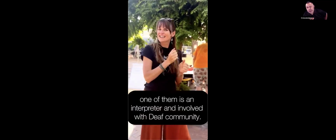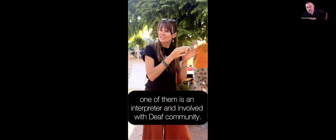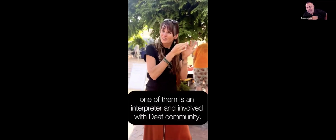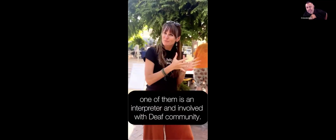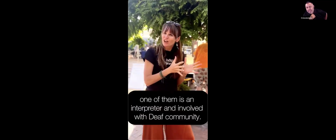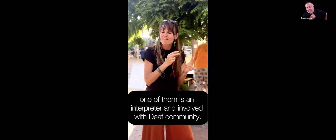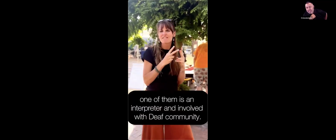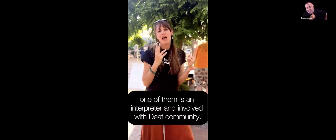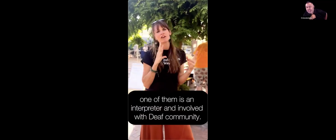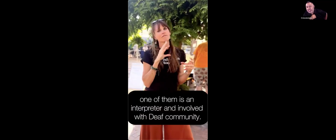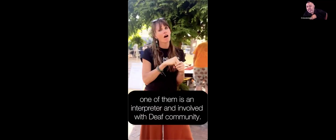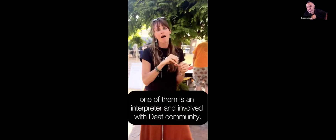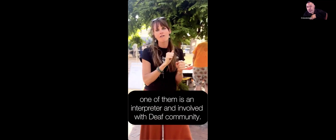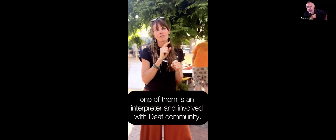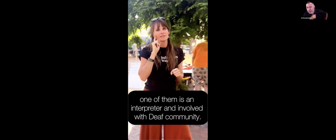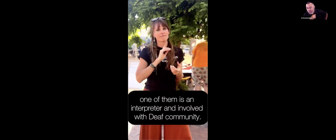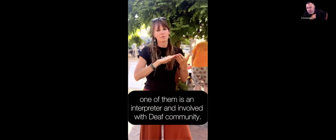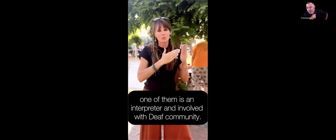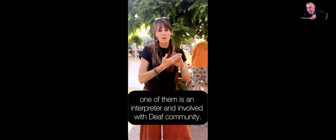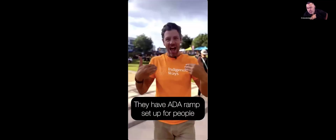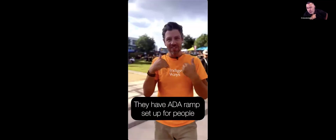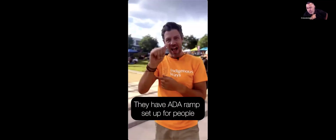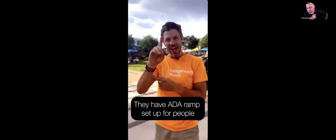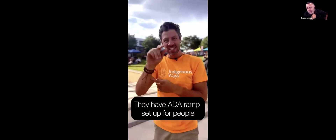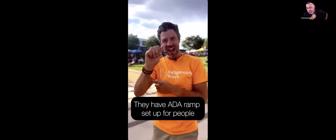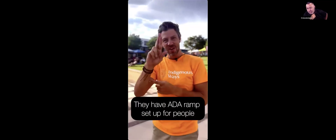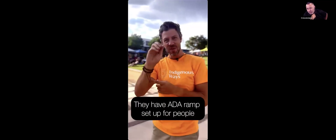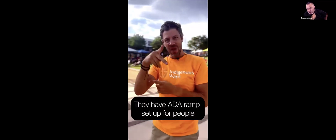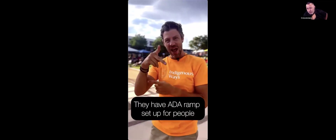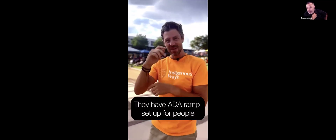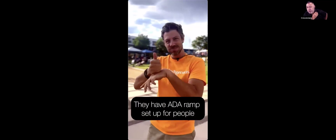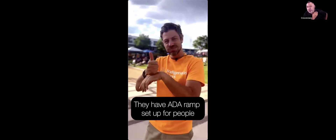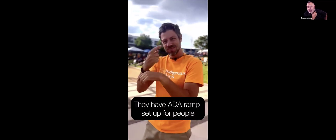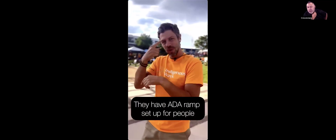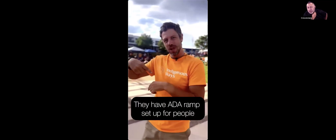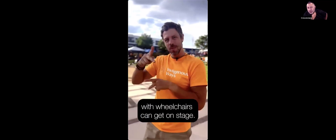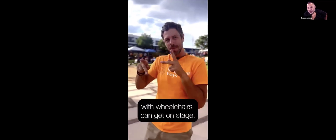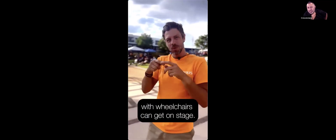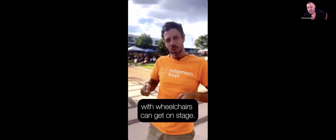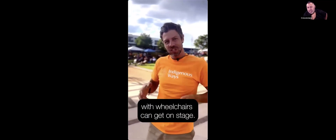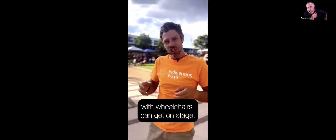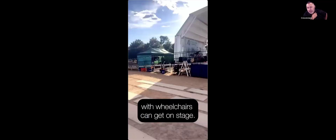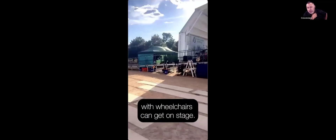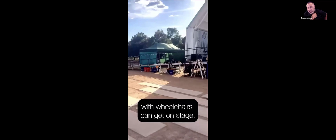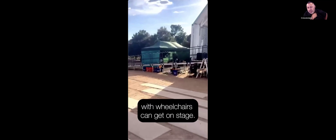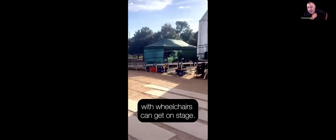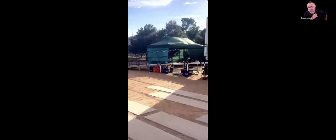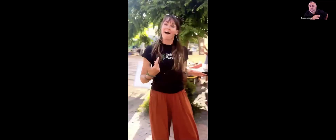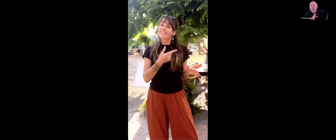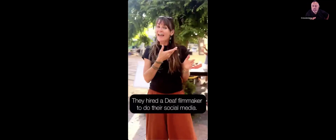The person says Founders of indigenous ways speak sign language and one of them was very involved in the dev community.